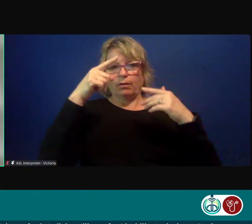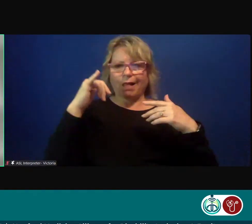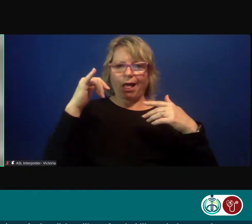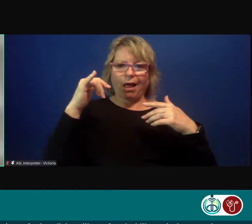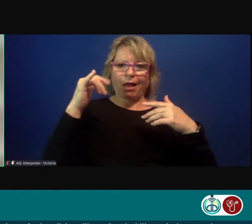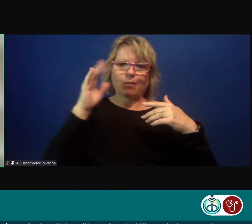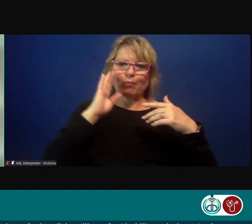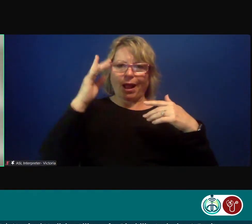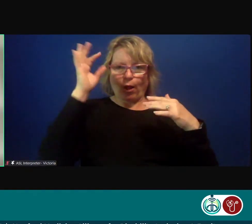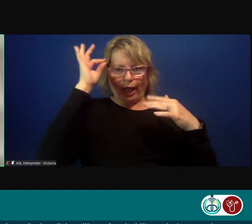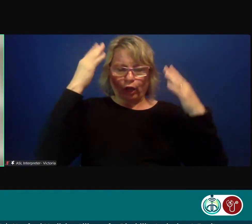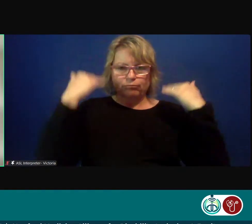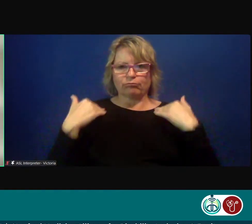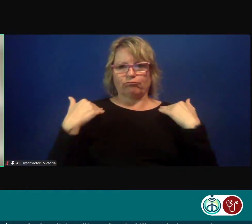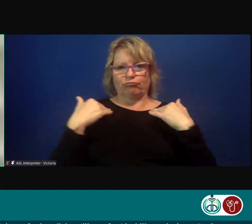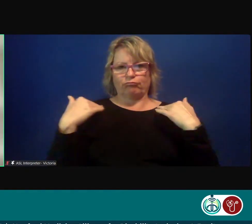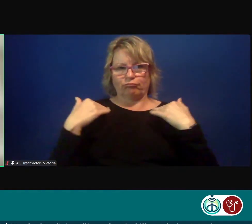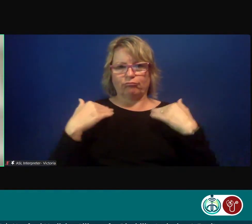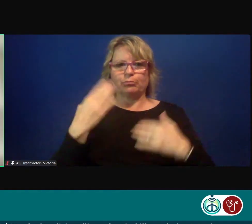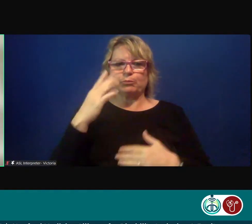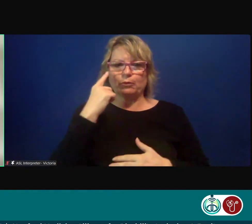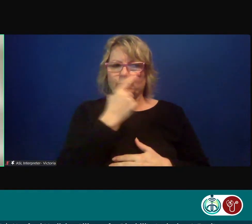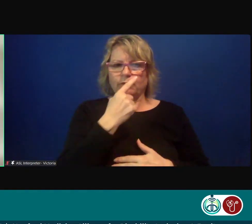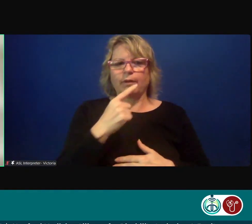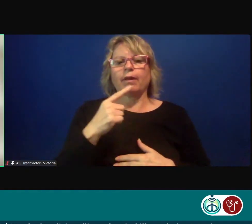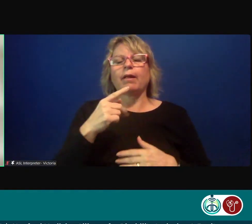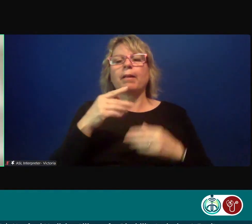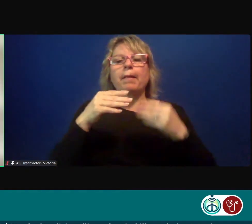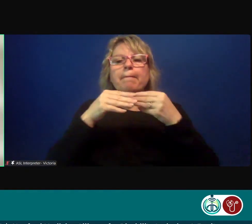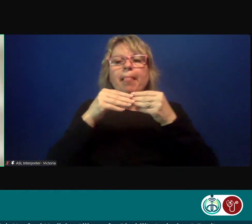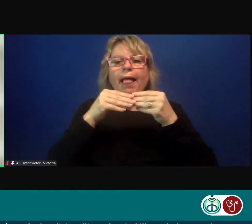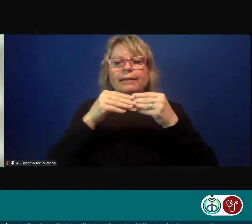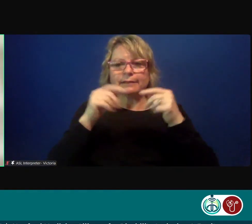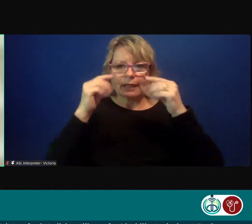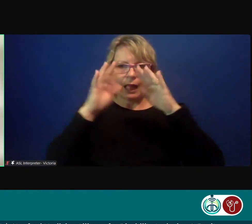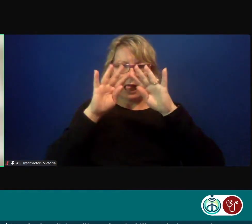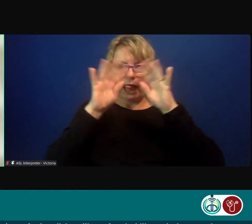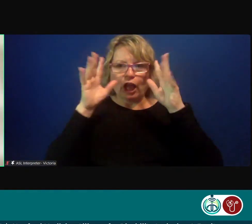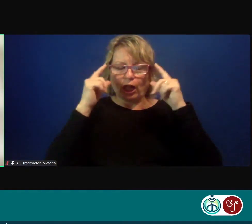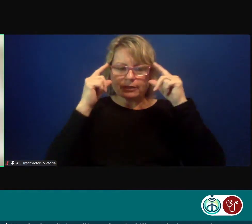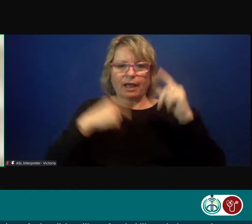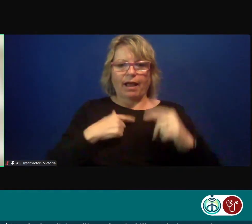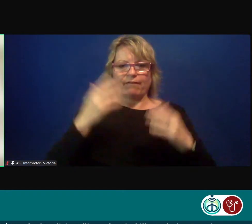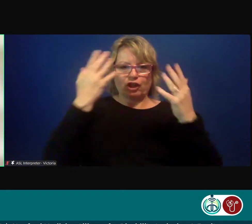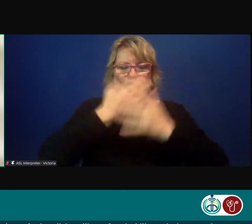eyes, and plastic, brown, and clear glasses. And today I am wearing a dark teal blouse and a navy